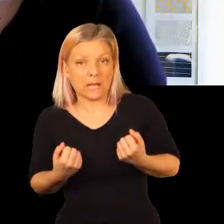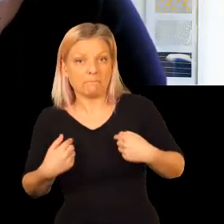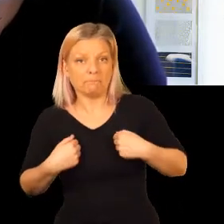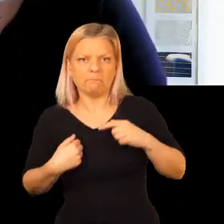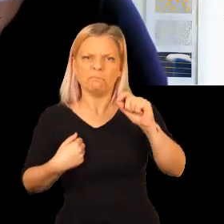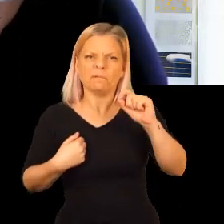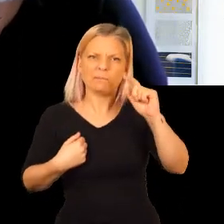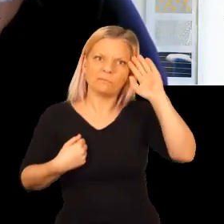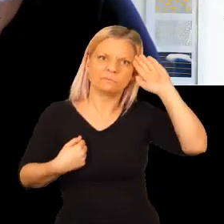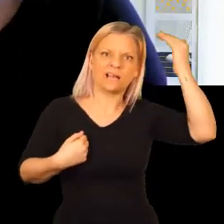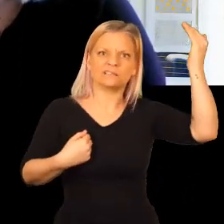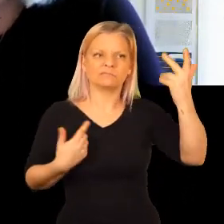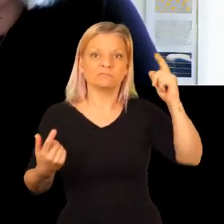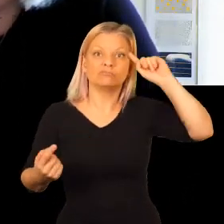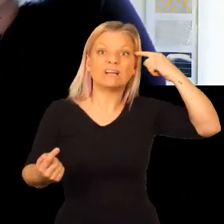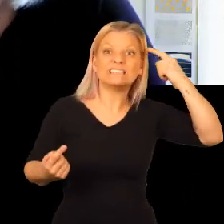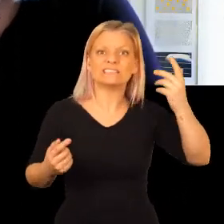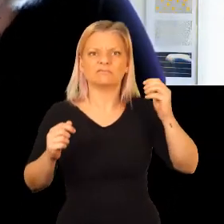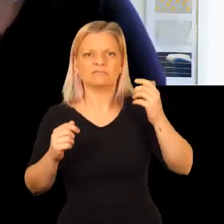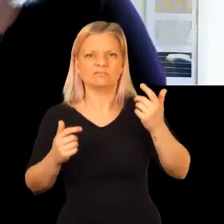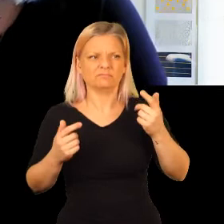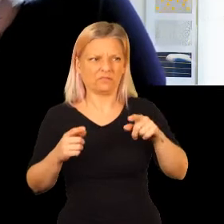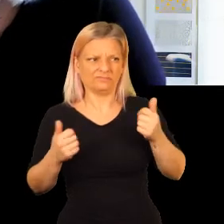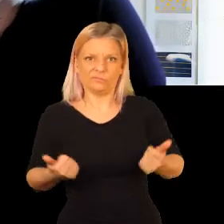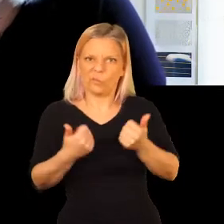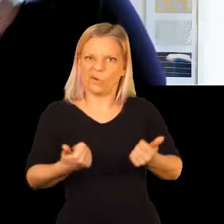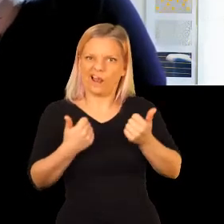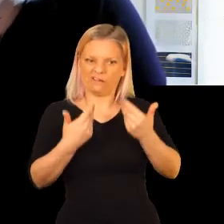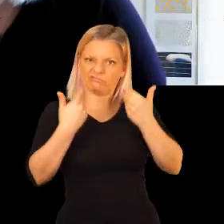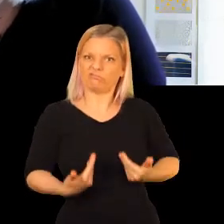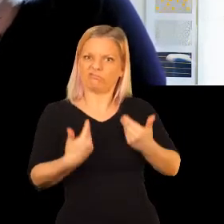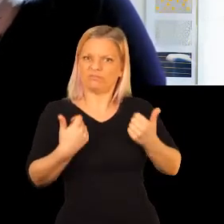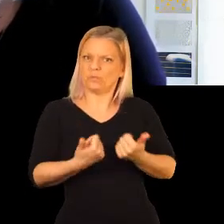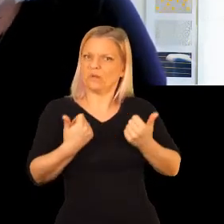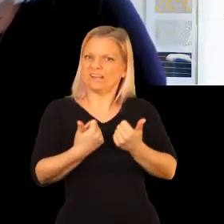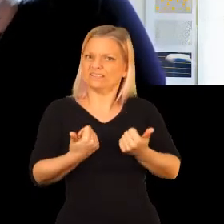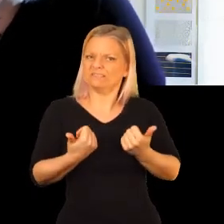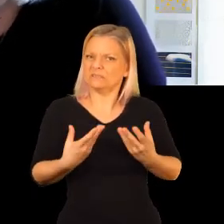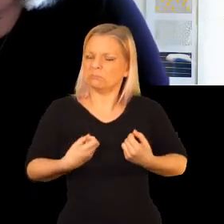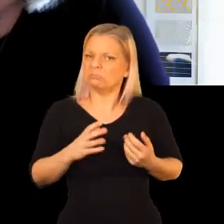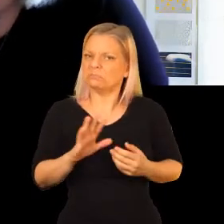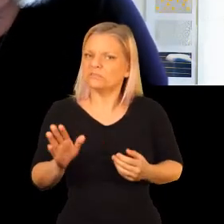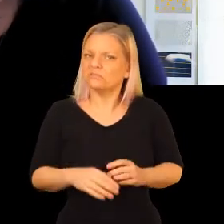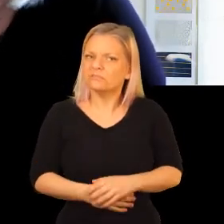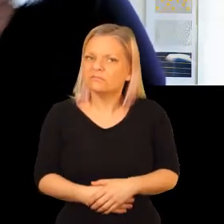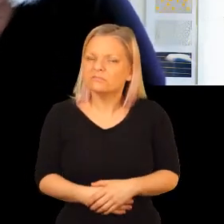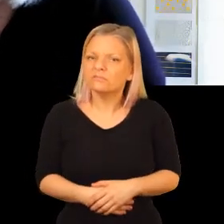could just be accepted as being you know a little bit manic or a little bit crazy and actually